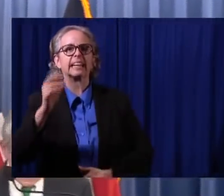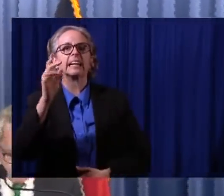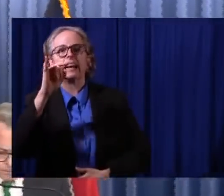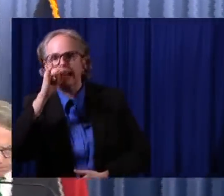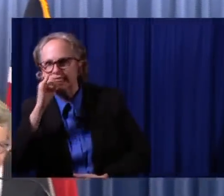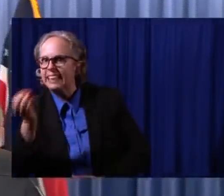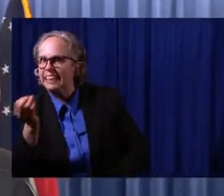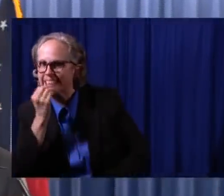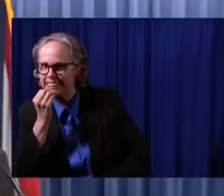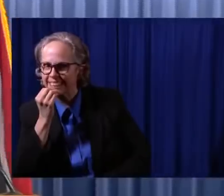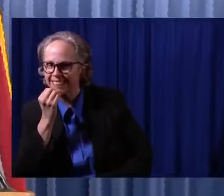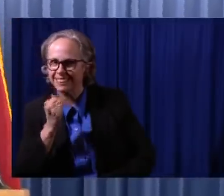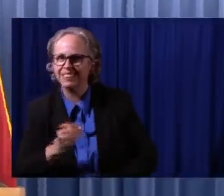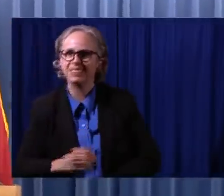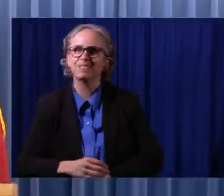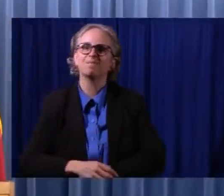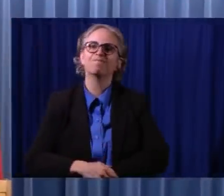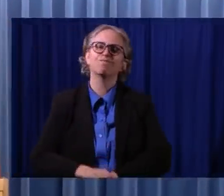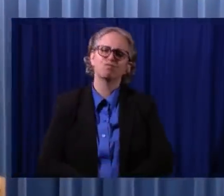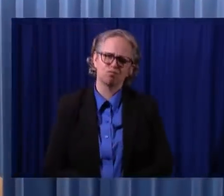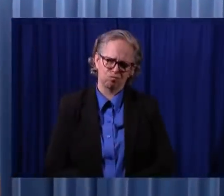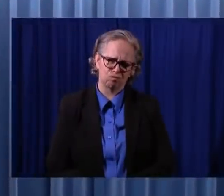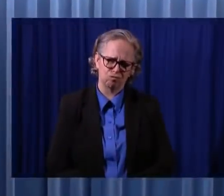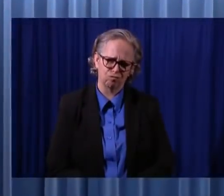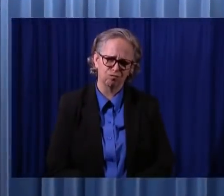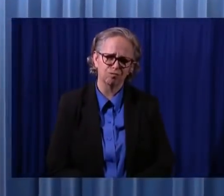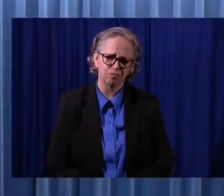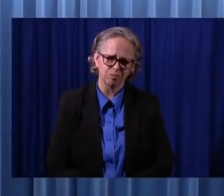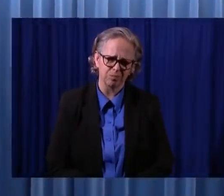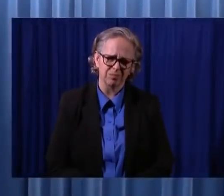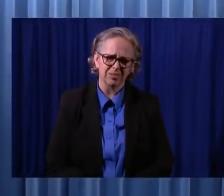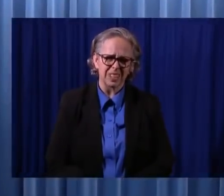FREE, SOME LOCATIONS RIGHT IN YOUR NEIGHBORHOOD AND CALL 18663 HUNGRY OR VISIT